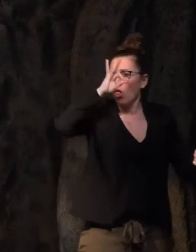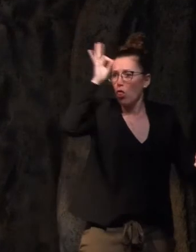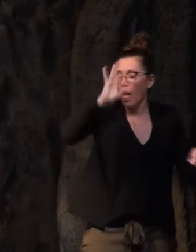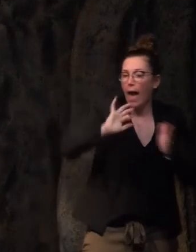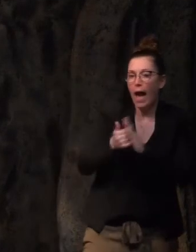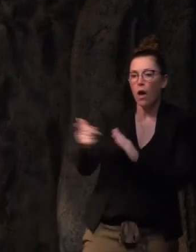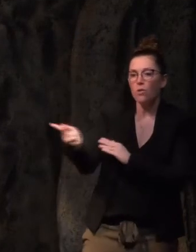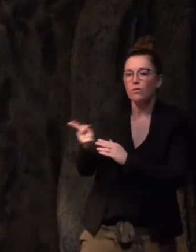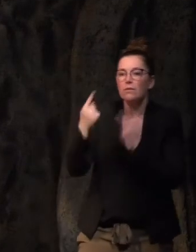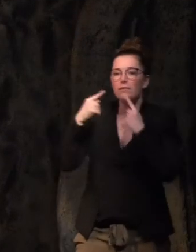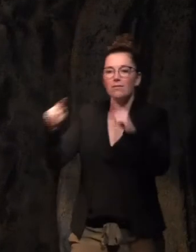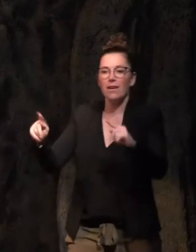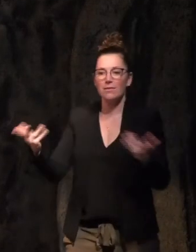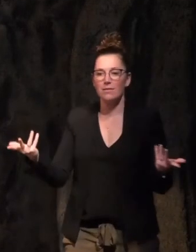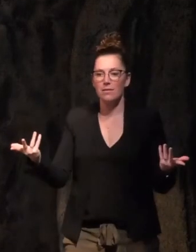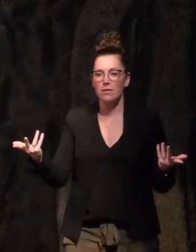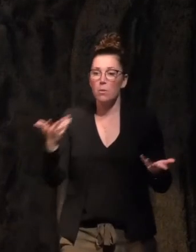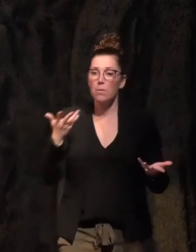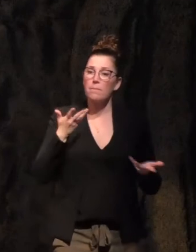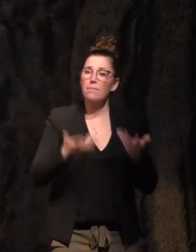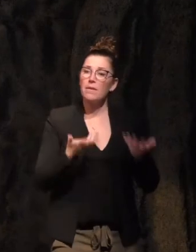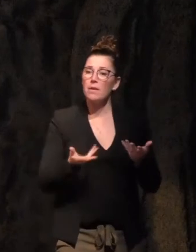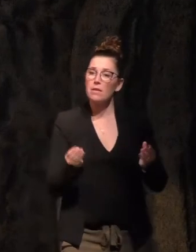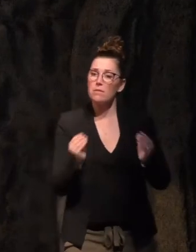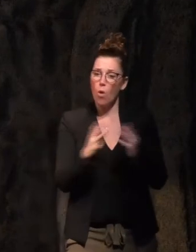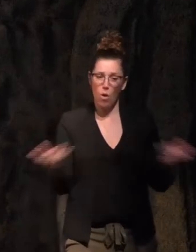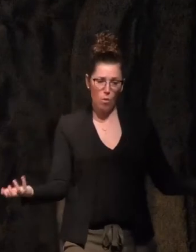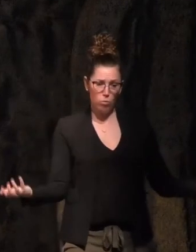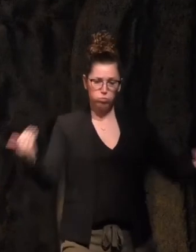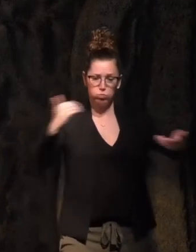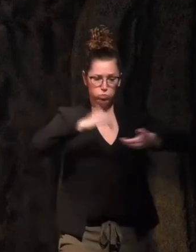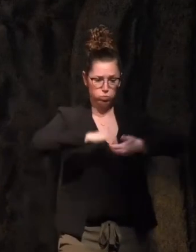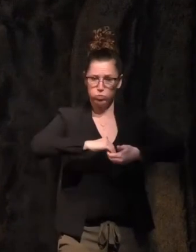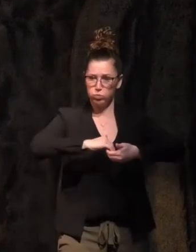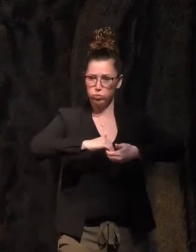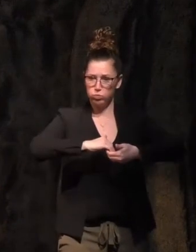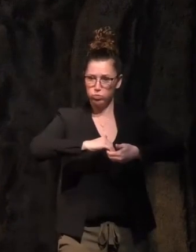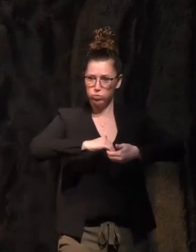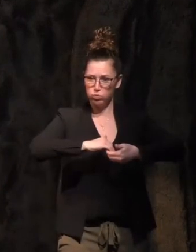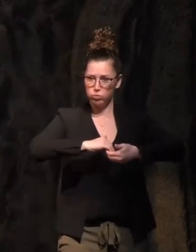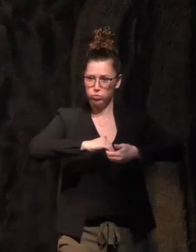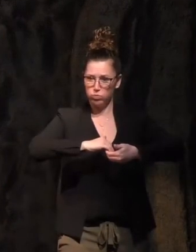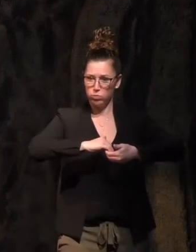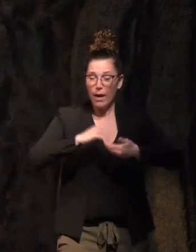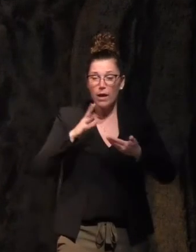So maybe we are gonna have to do more of that. The thing is if we don't end up getting an agreement,